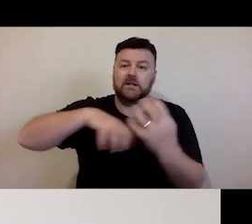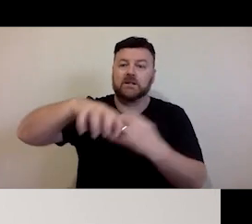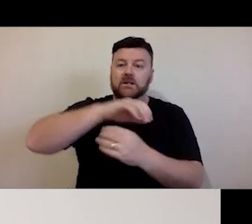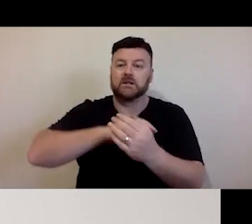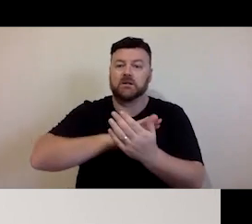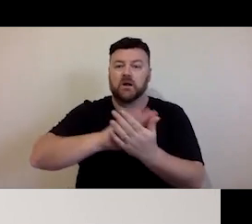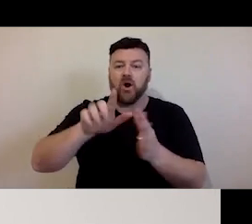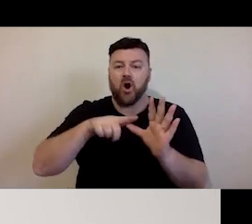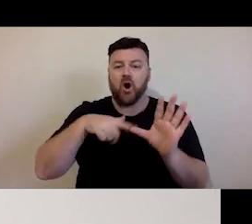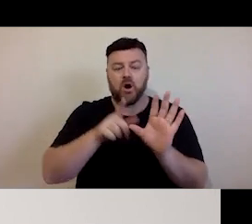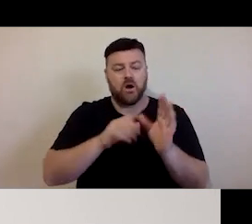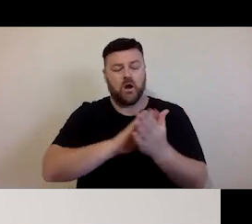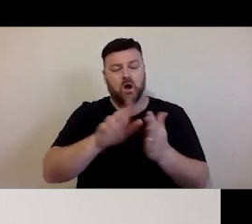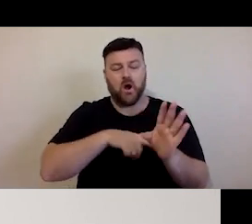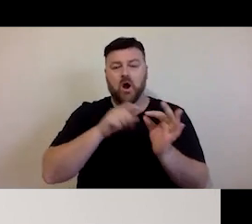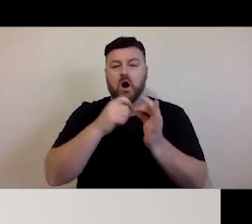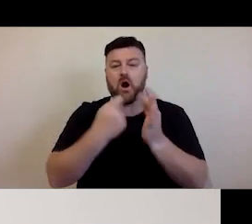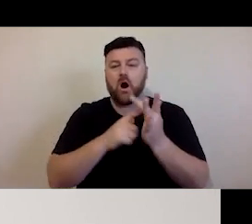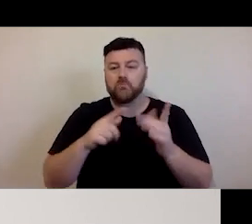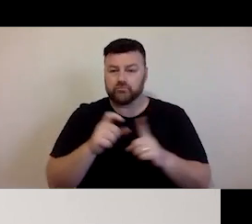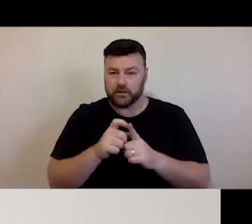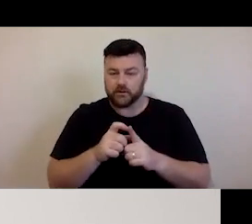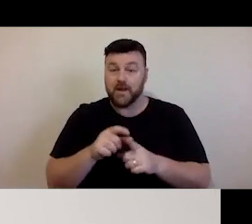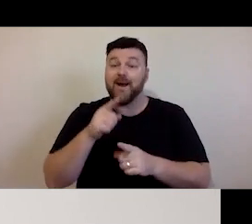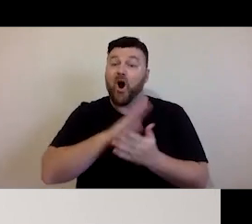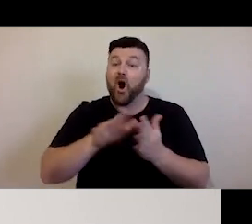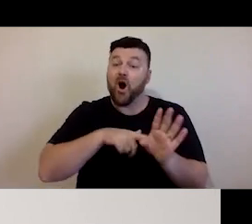will be created by the cultural collaborations as we explore new